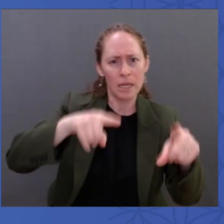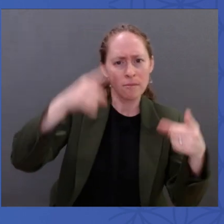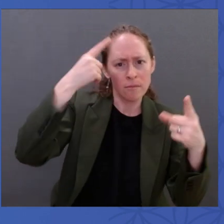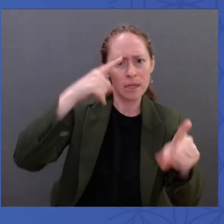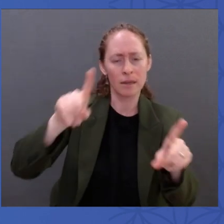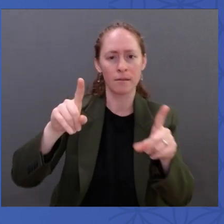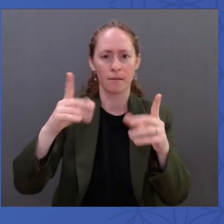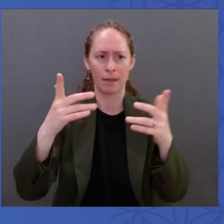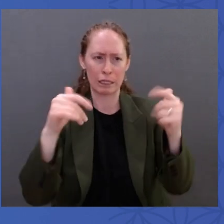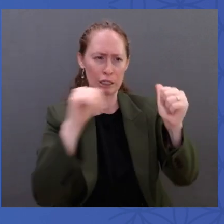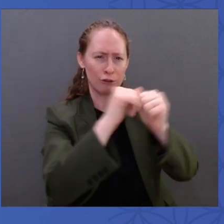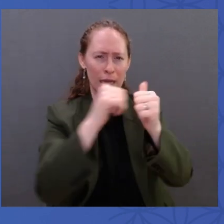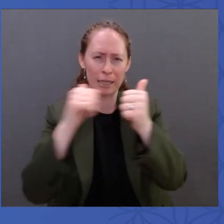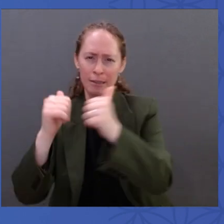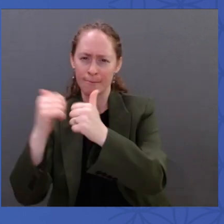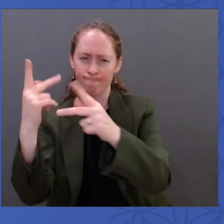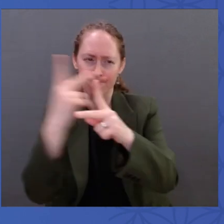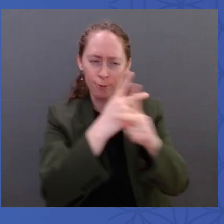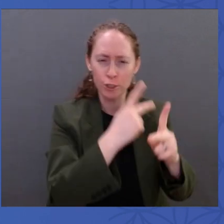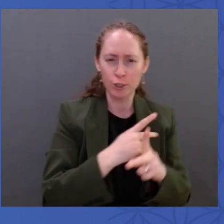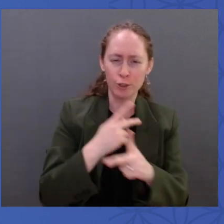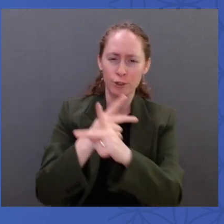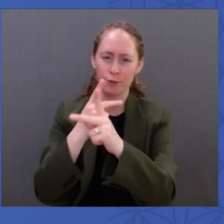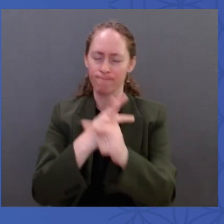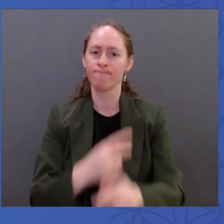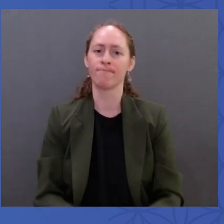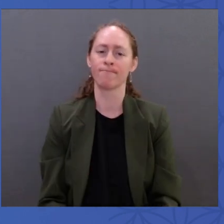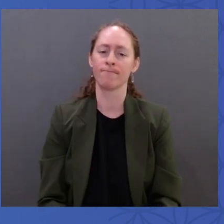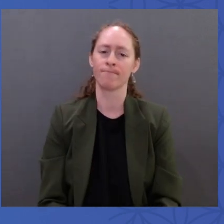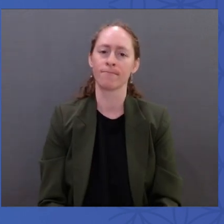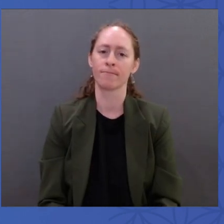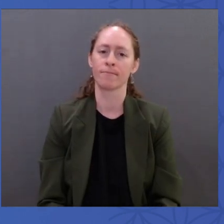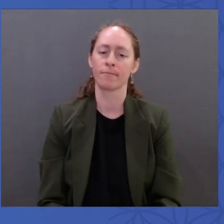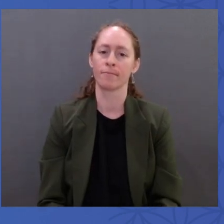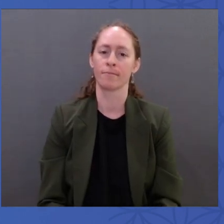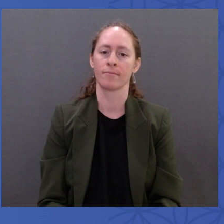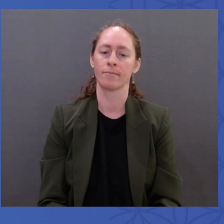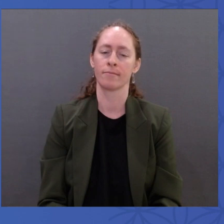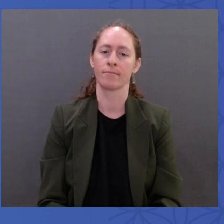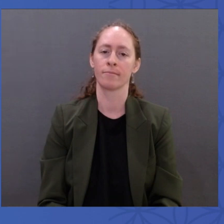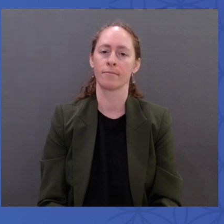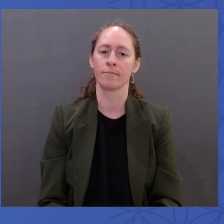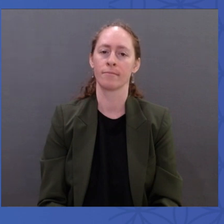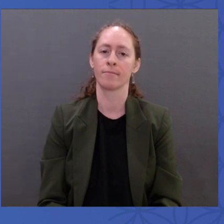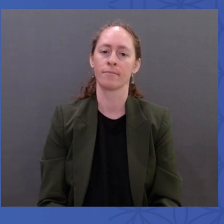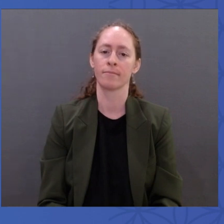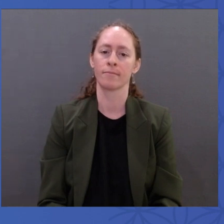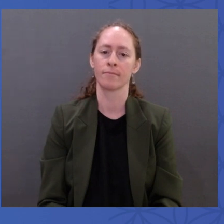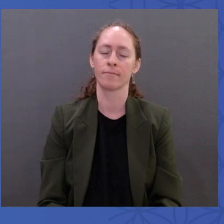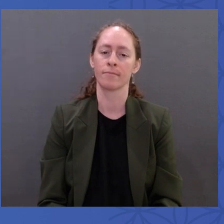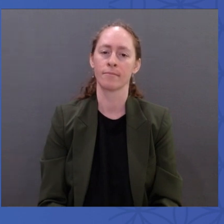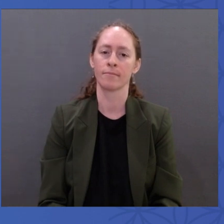Excellencies. India will work with all of you